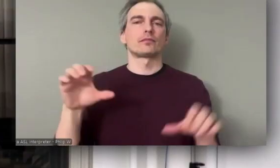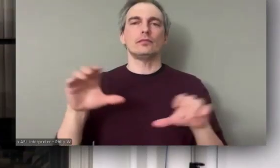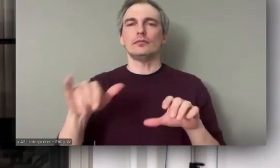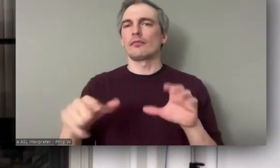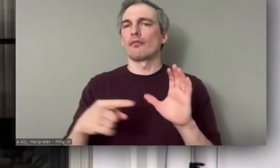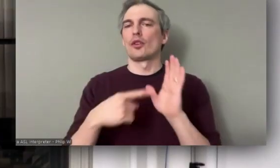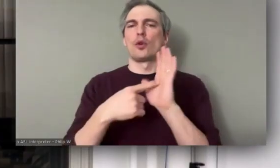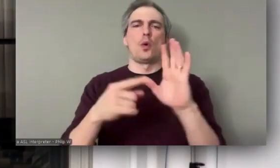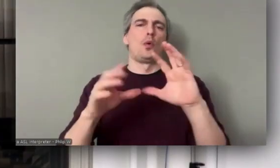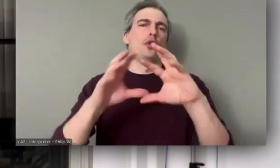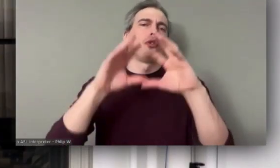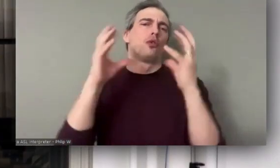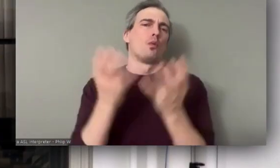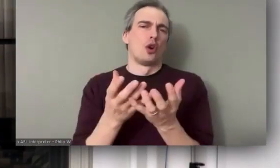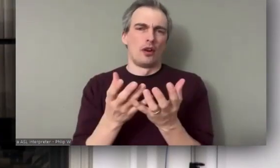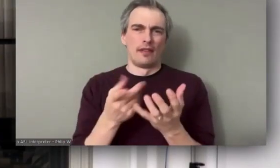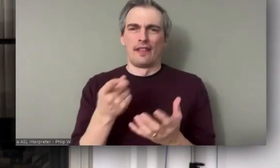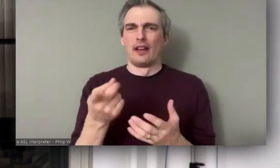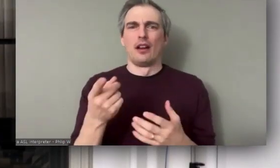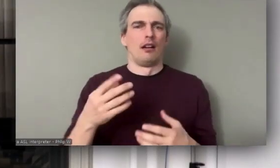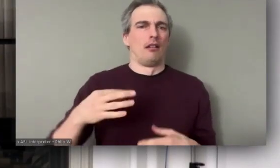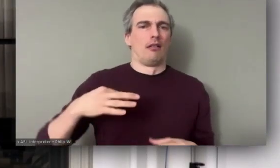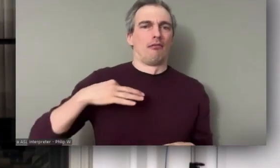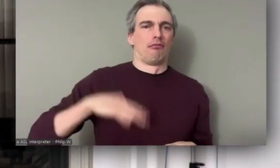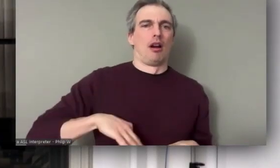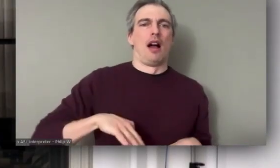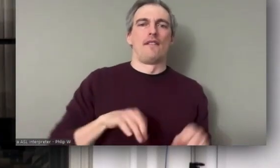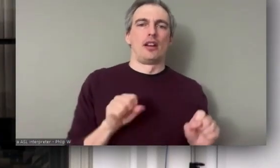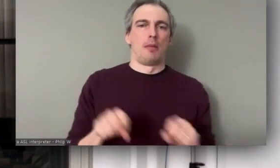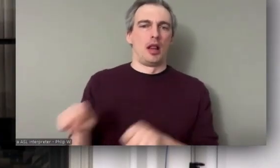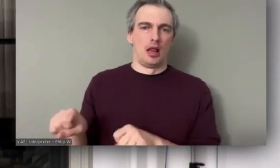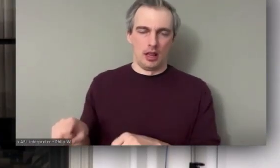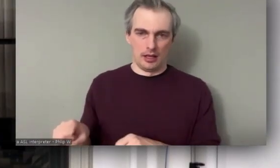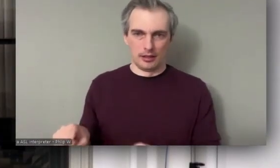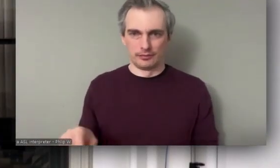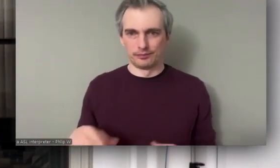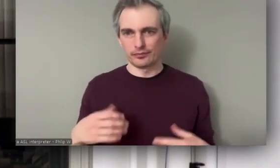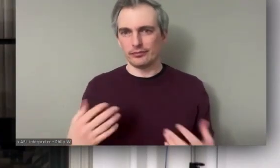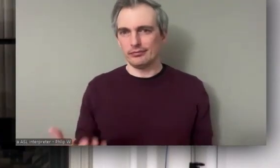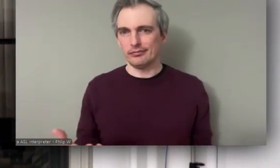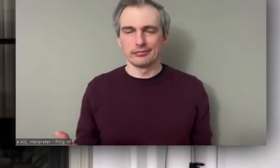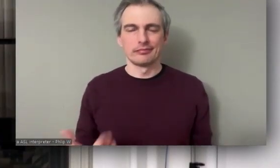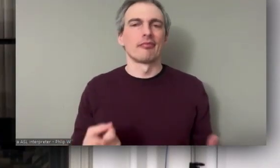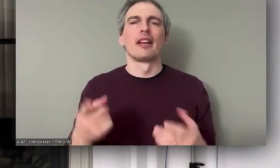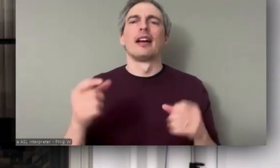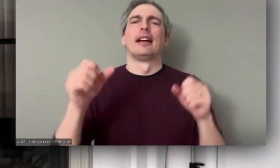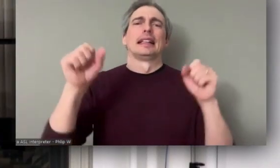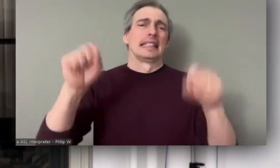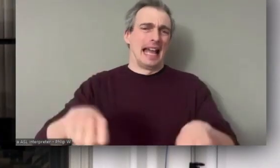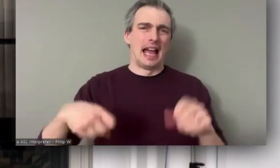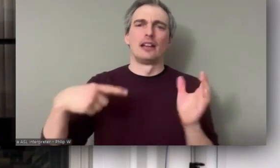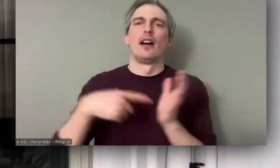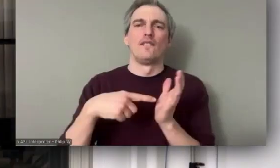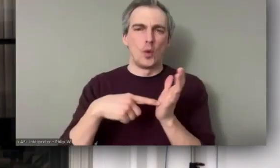But they made a choice to communicate that. And it's a big thing for them, changing off of that path.